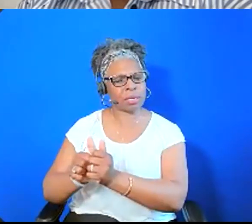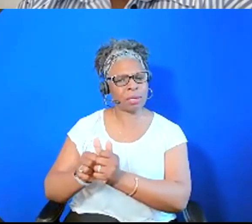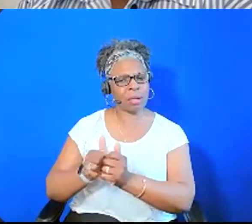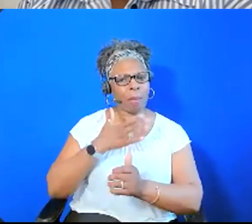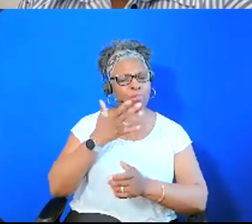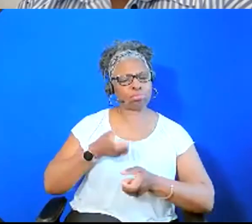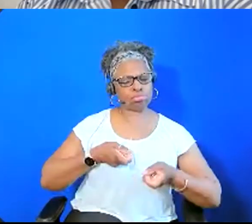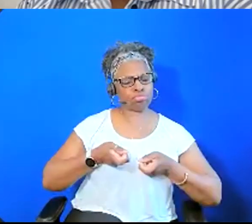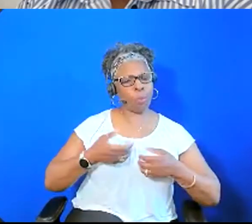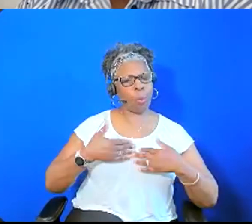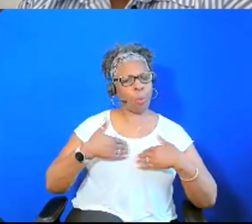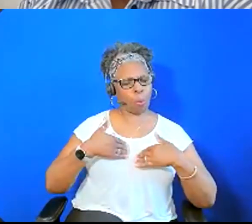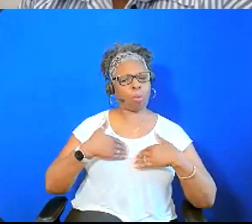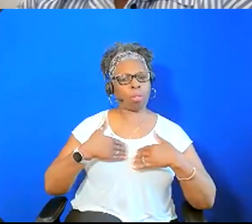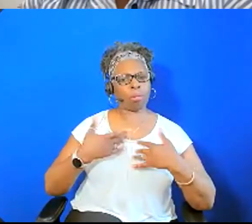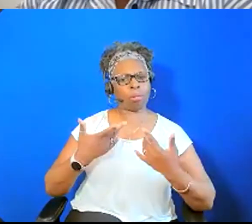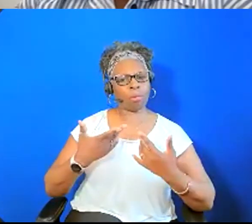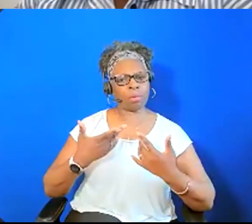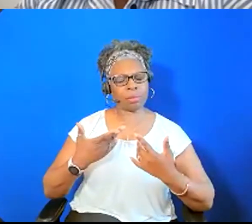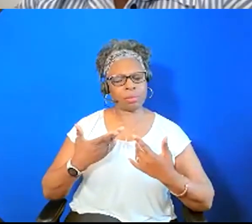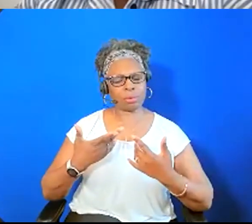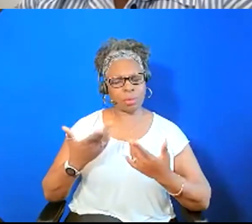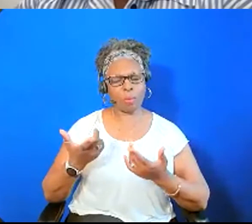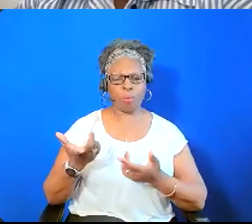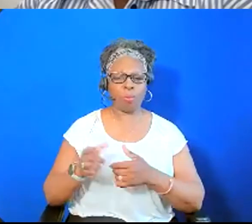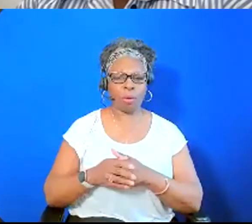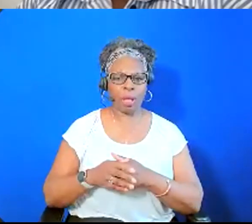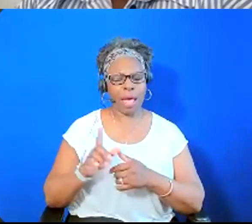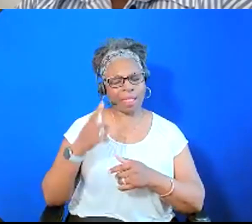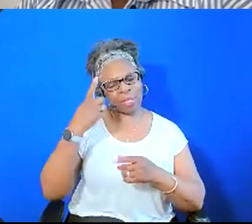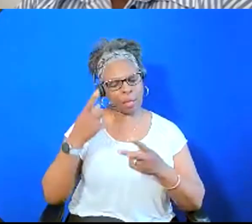this work that we've produced is mine. And I think the other one as well is,